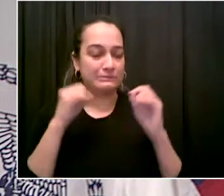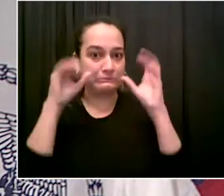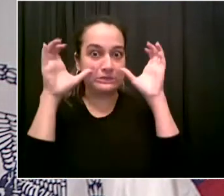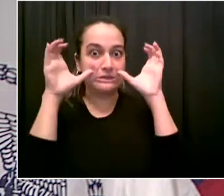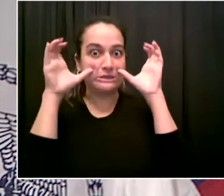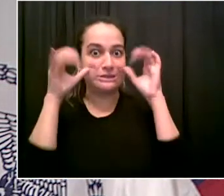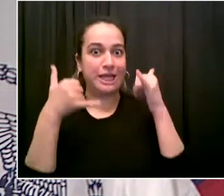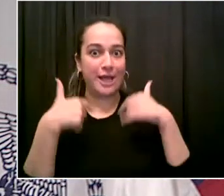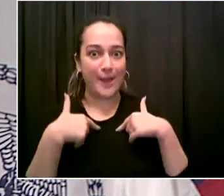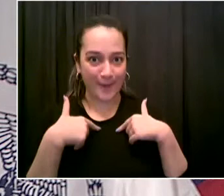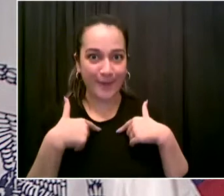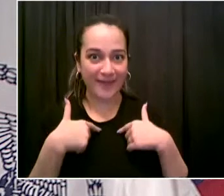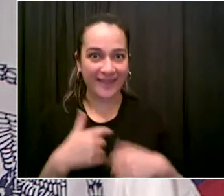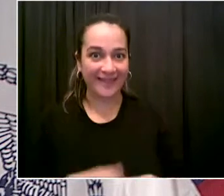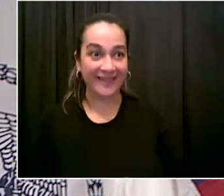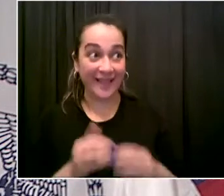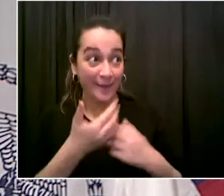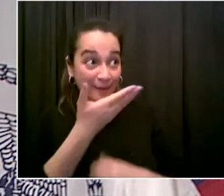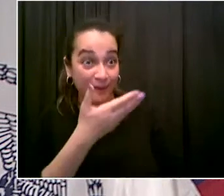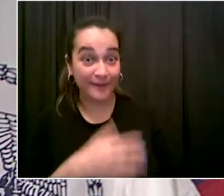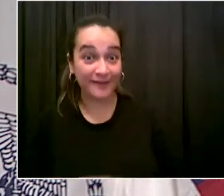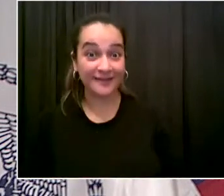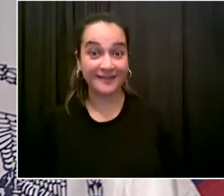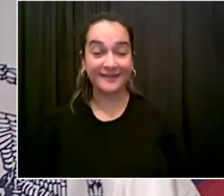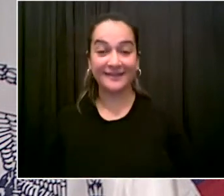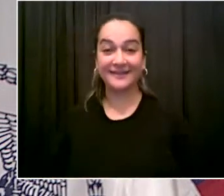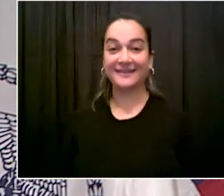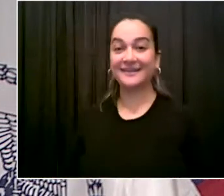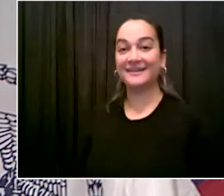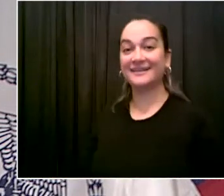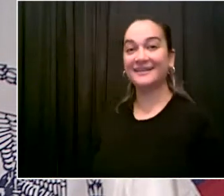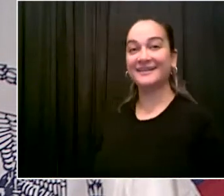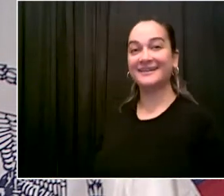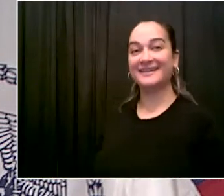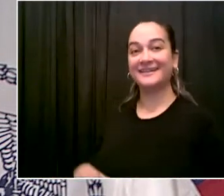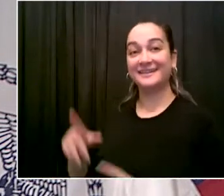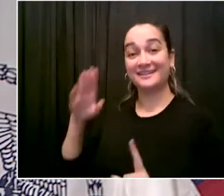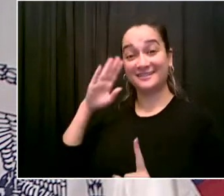Reporter: PROPERLY CAFFEINATED.